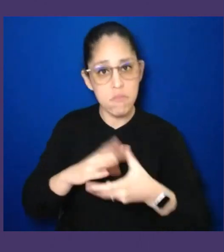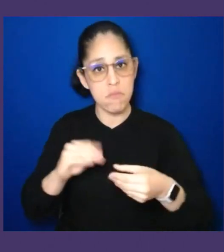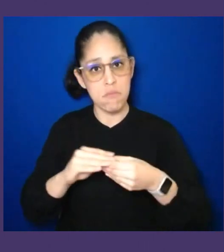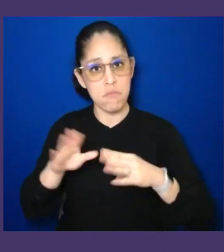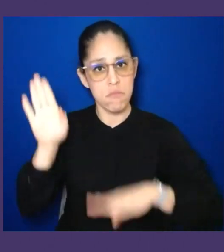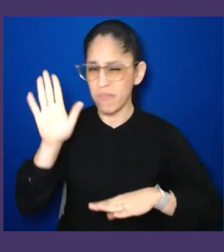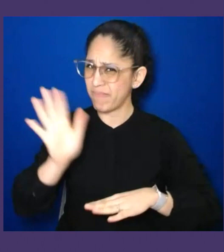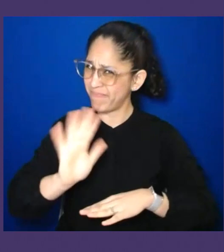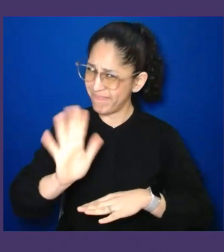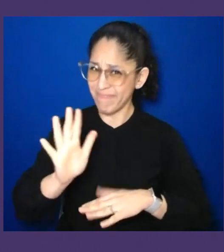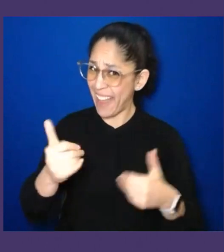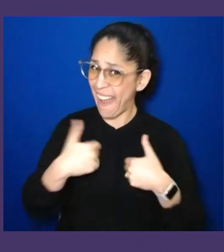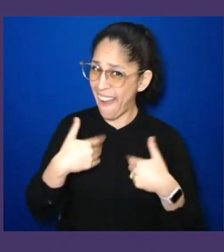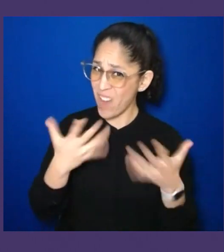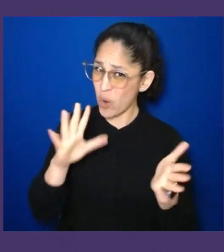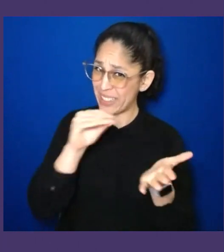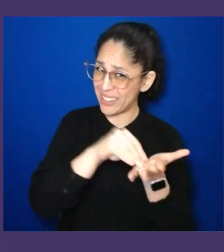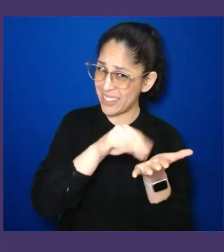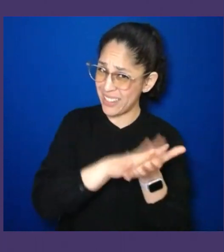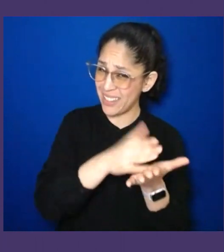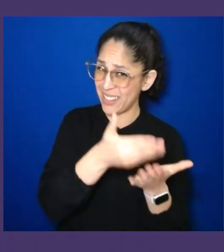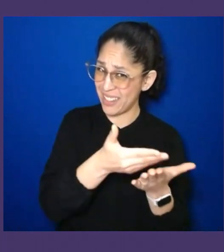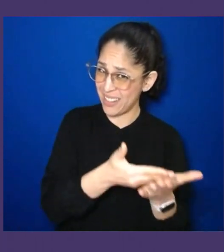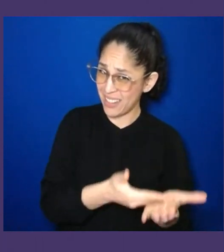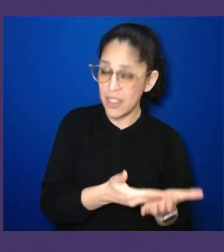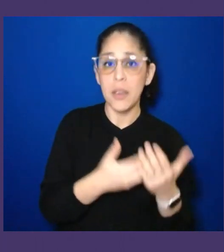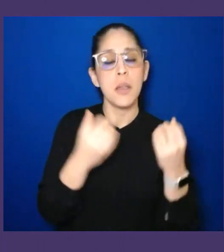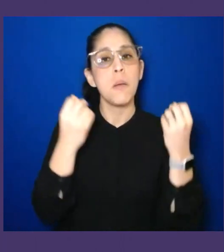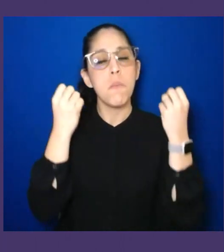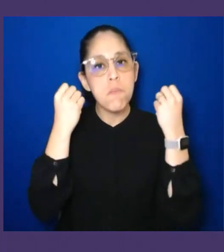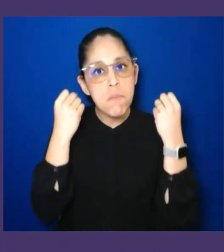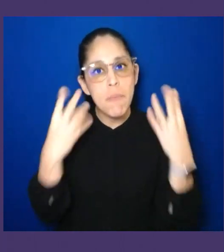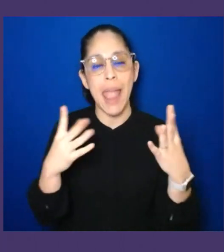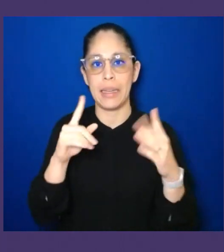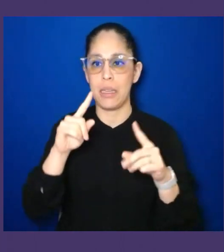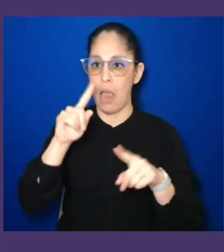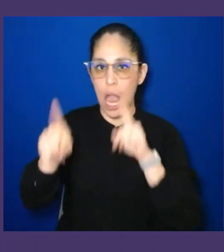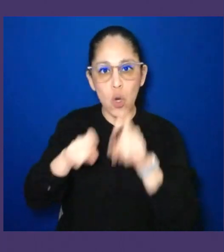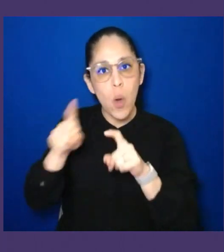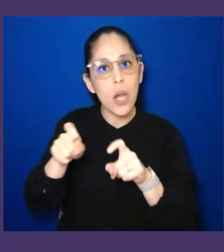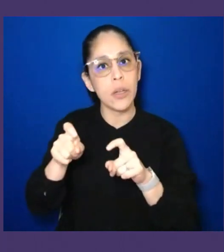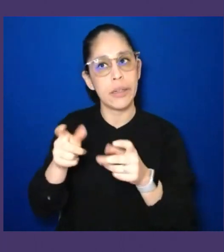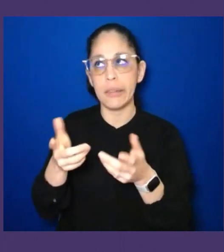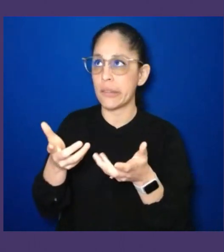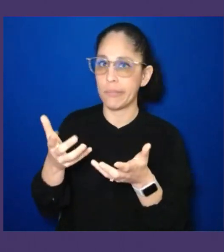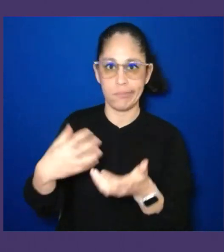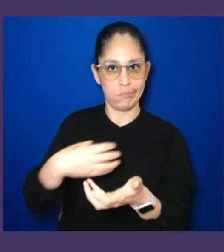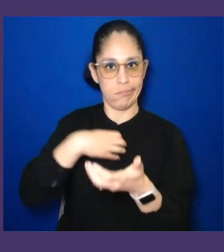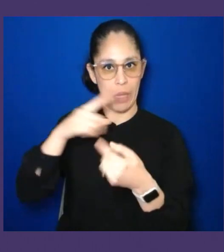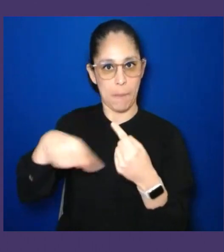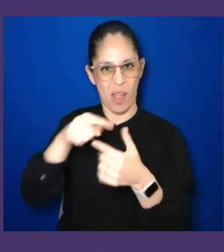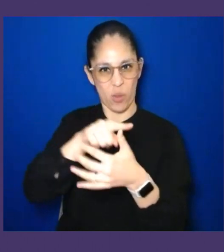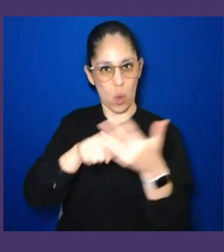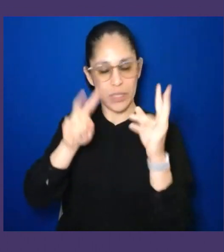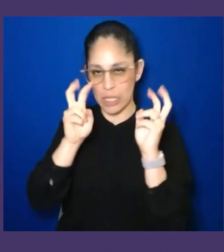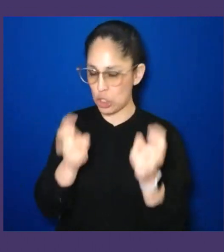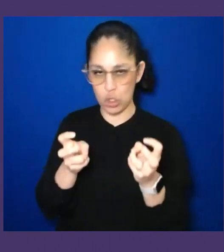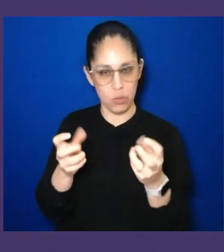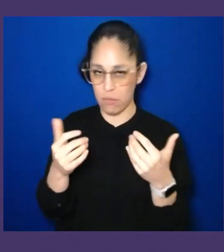There have been more inquiries than I could name in a day into these issues. What was not available,